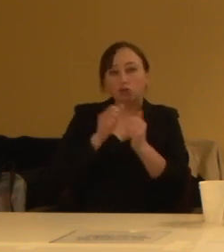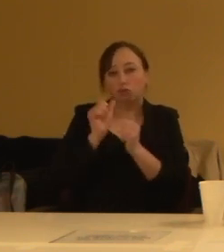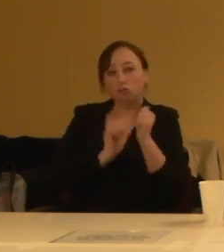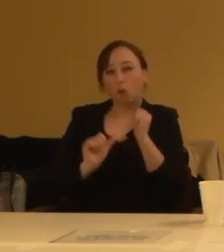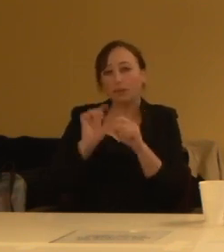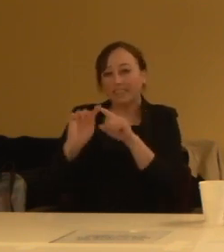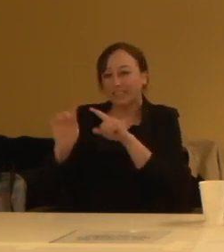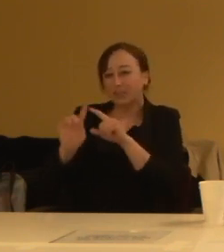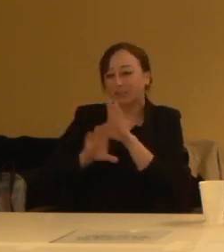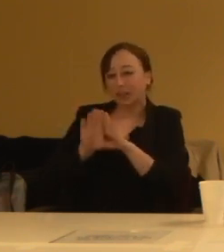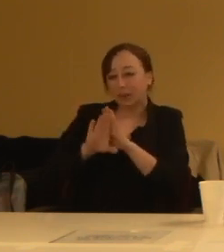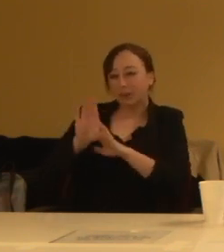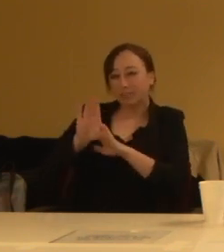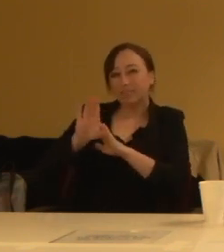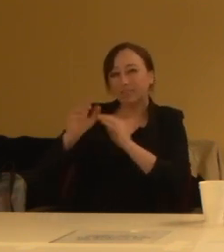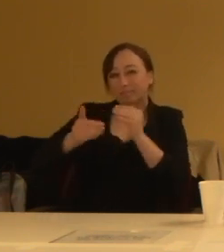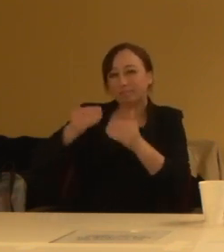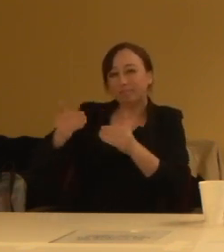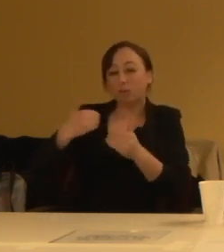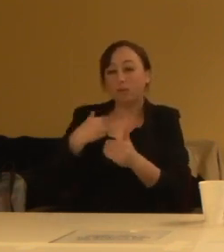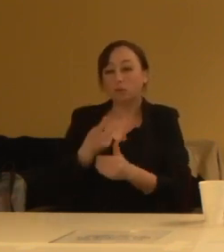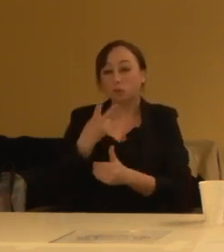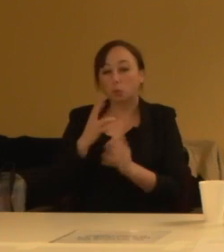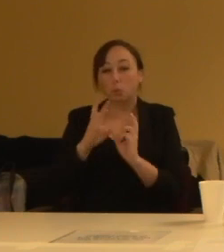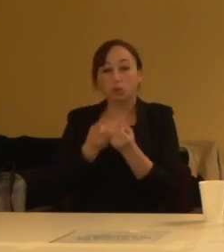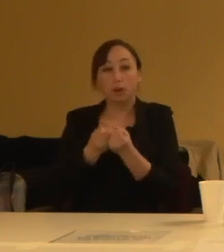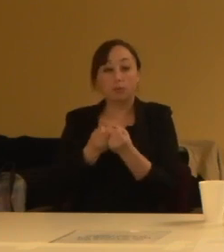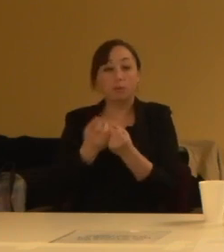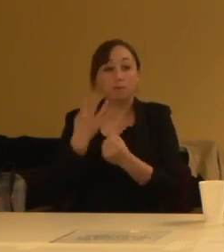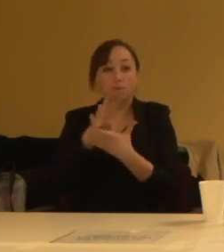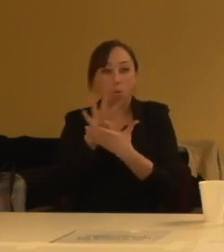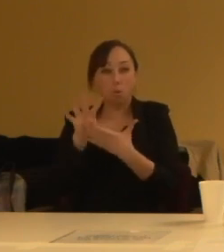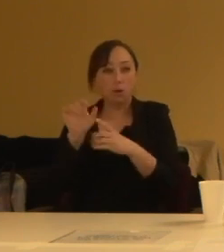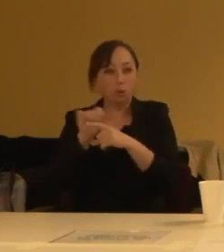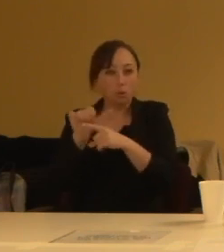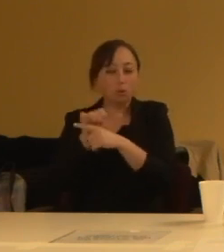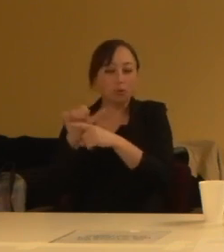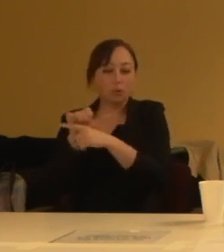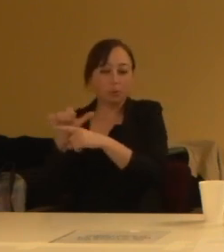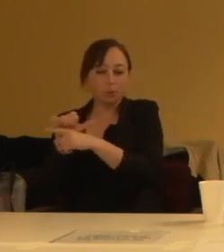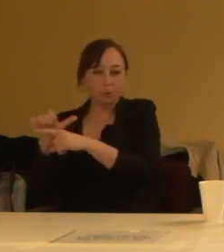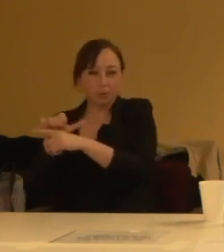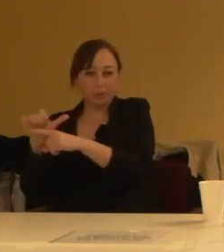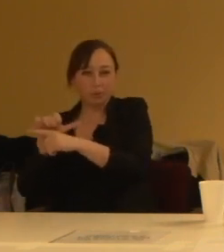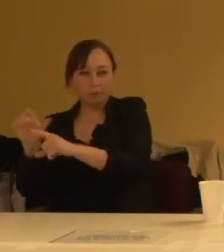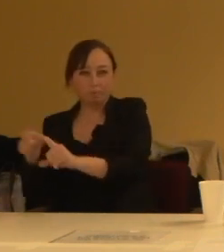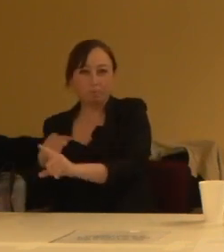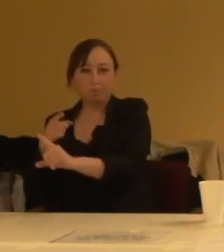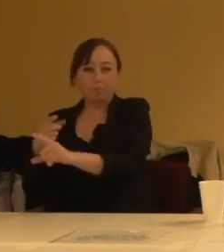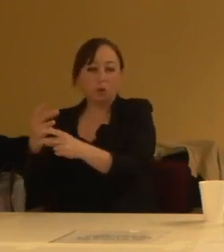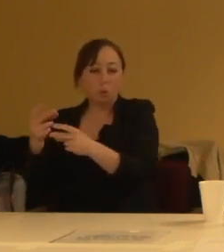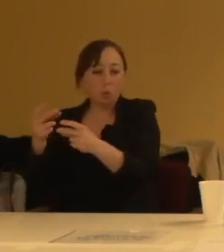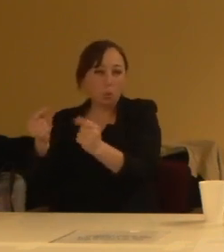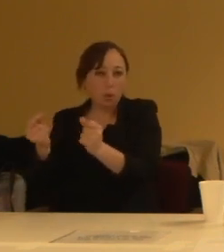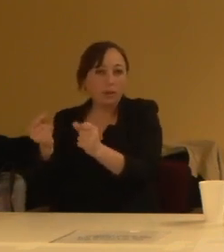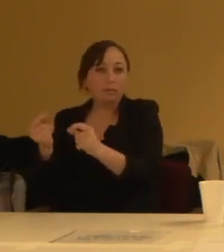which basically are like four week rehearsal processes that lead up to a very quickly staged version of a new play.